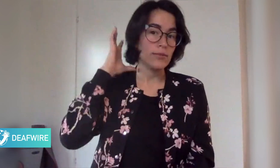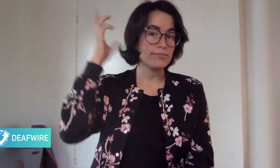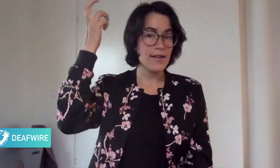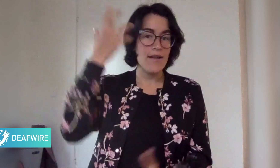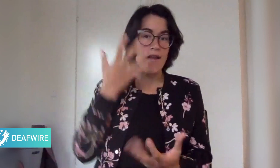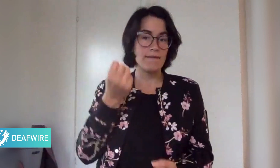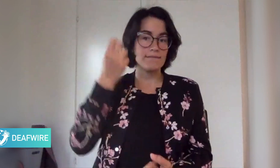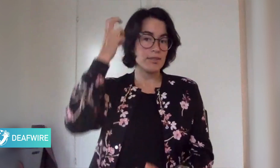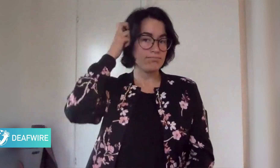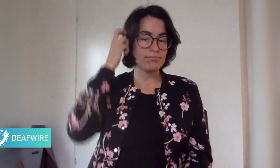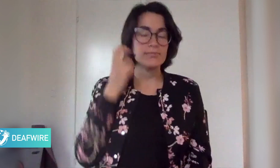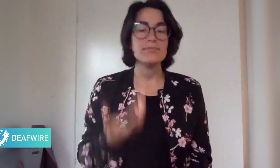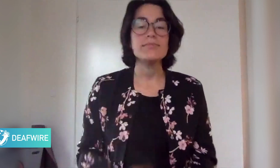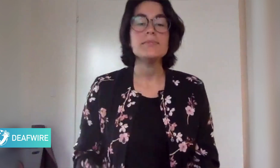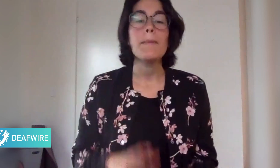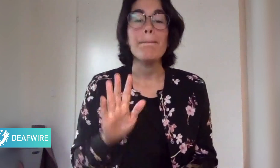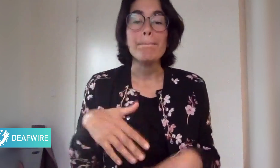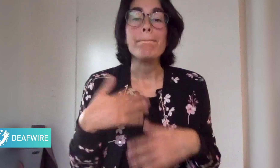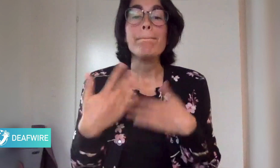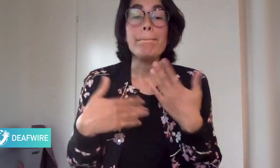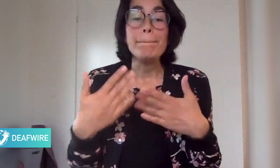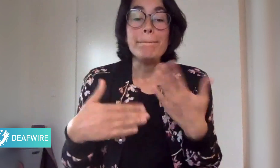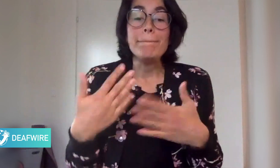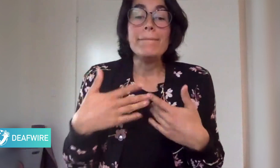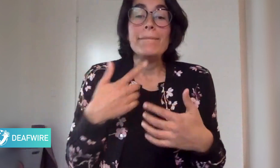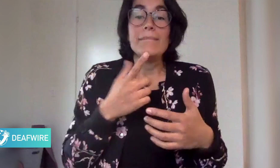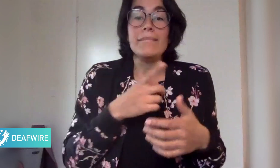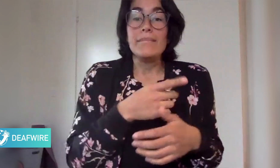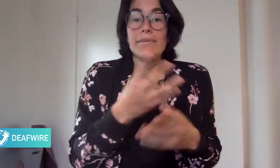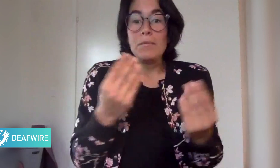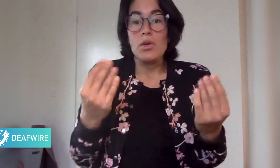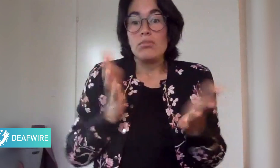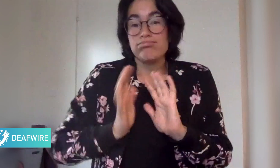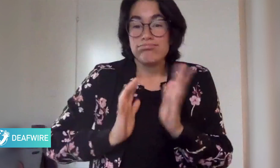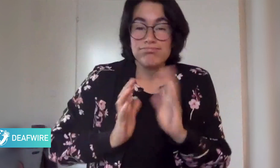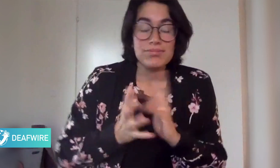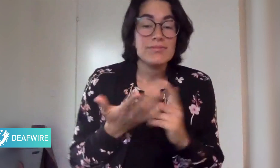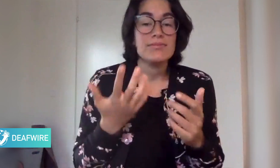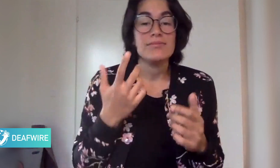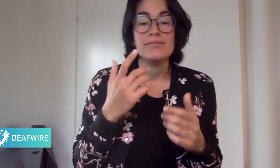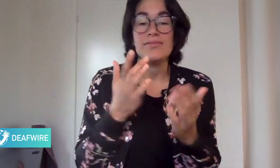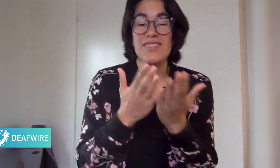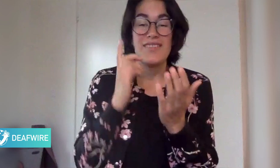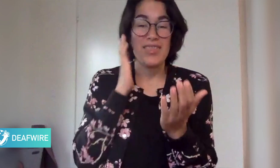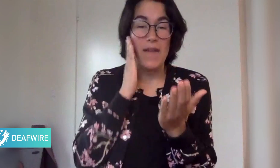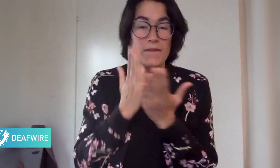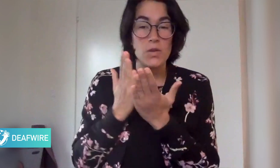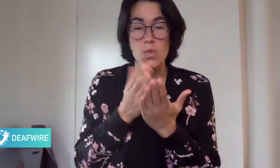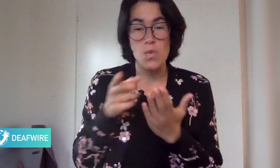no one at the school had a cochlear implant. I was the only one with a CI.